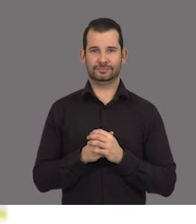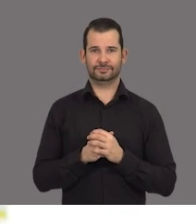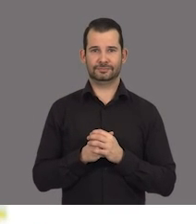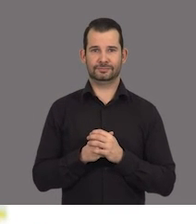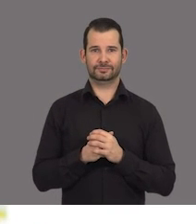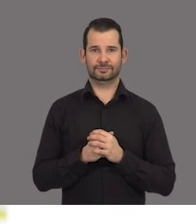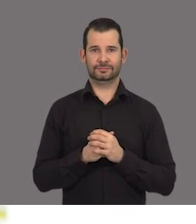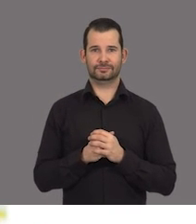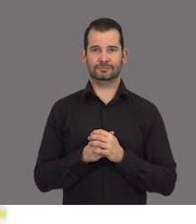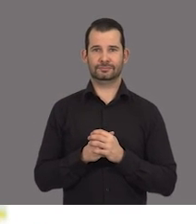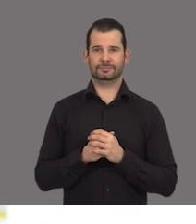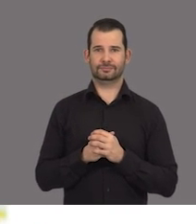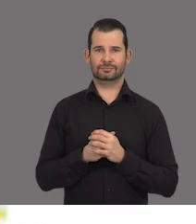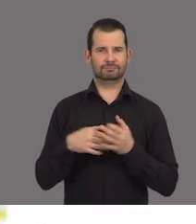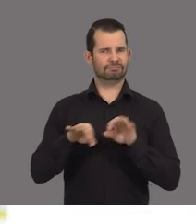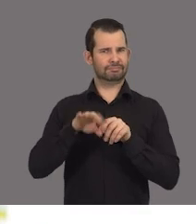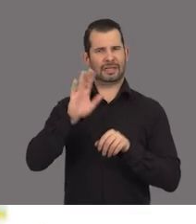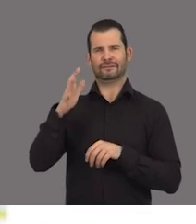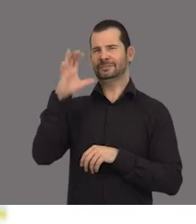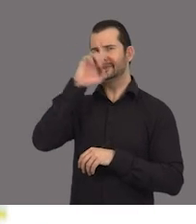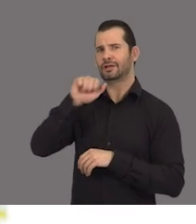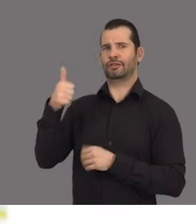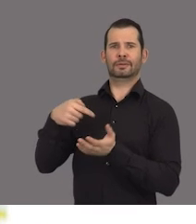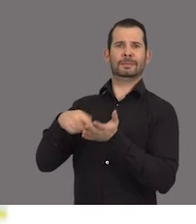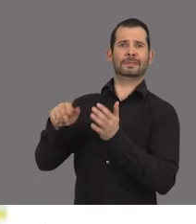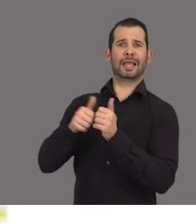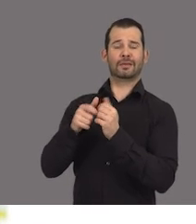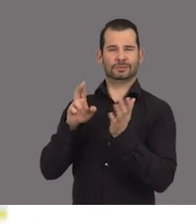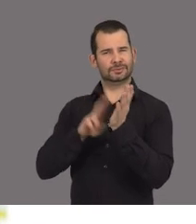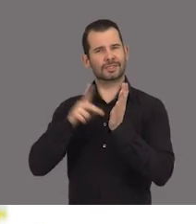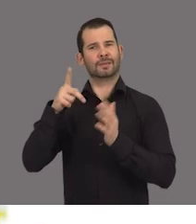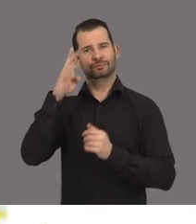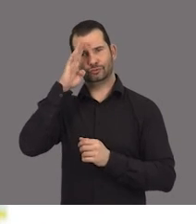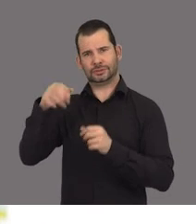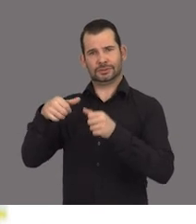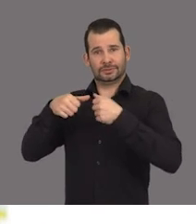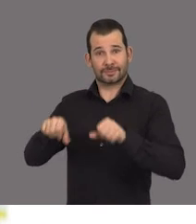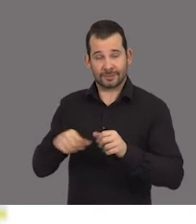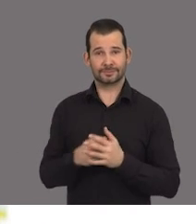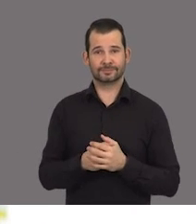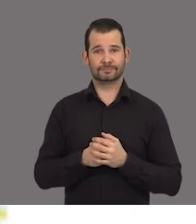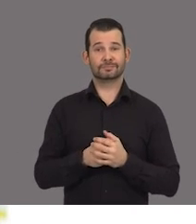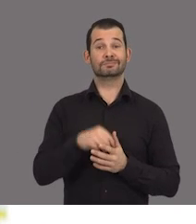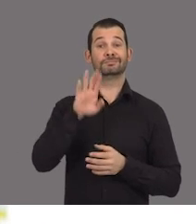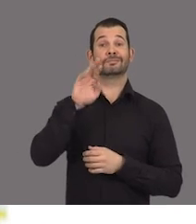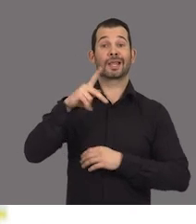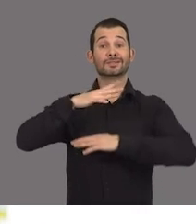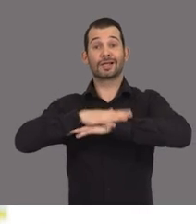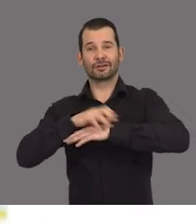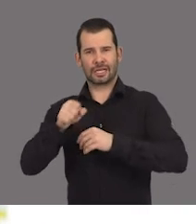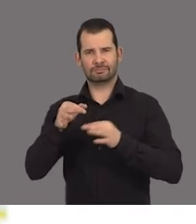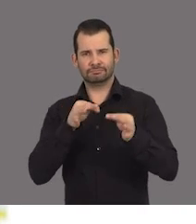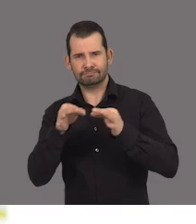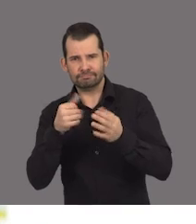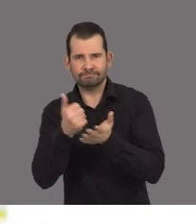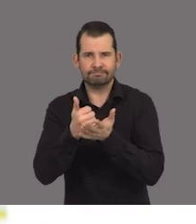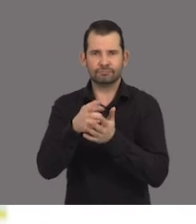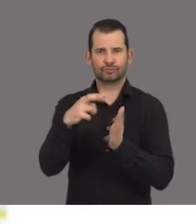Never miss another payment by signing up for direct deposit. Your bank teller can also help you register for direct deposit.